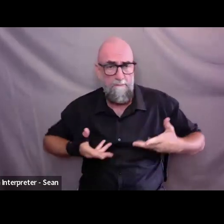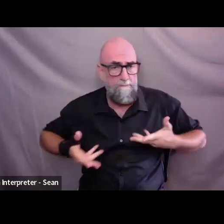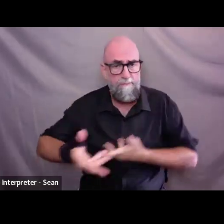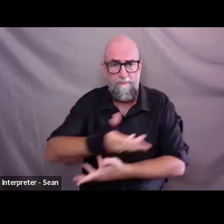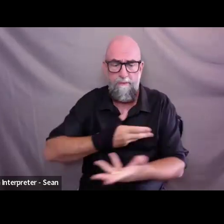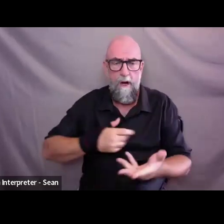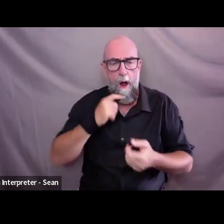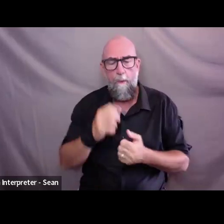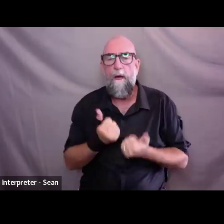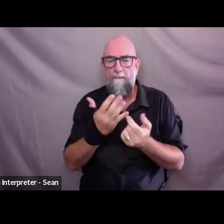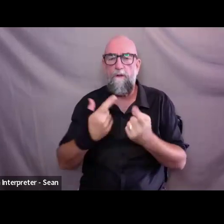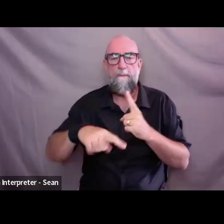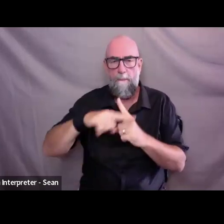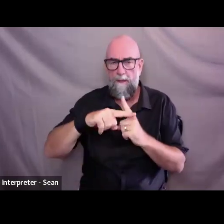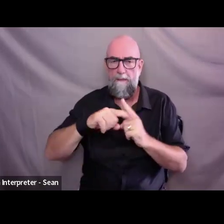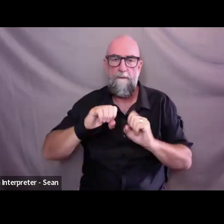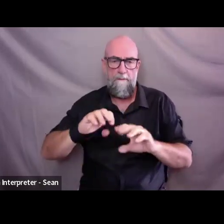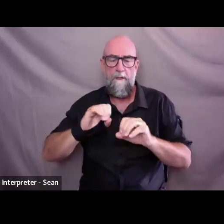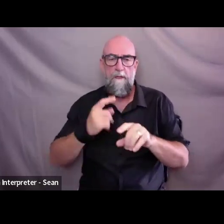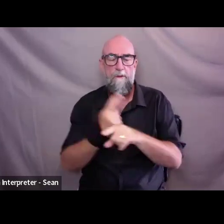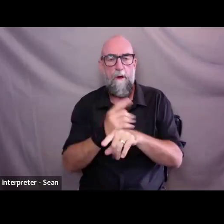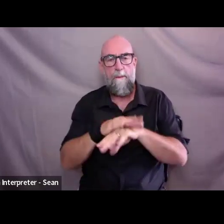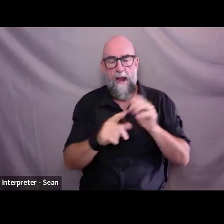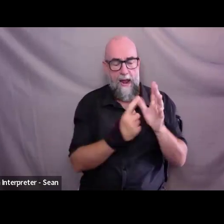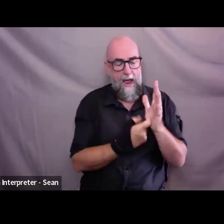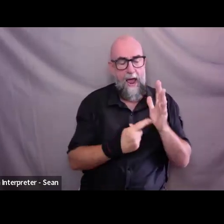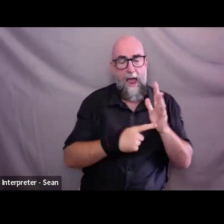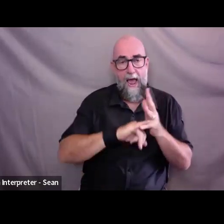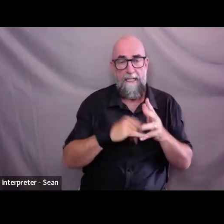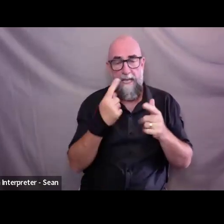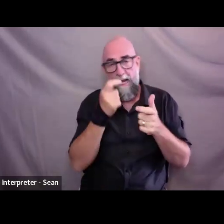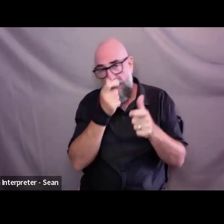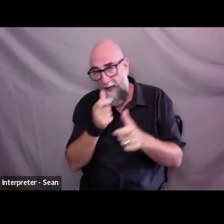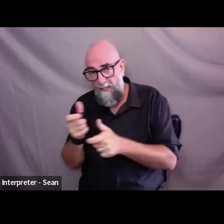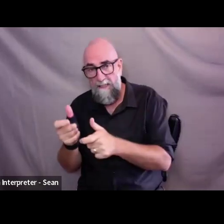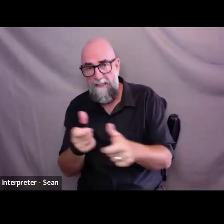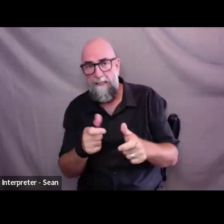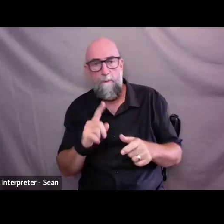positivity in terms of what arts organisations and governments can do in this space. To start